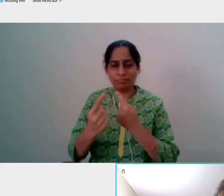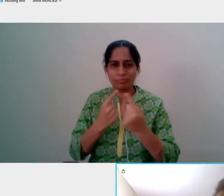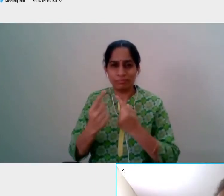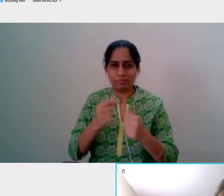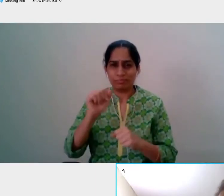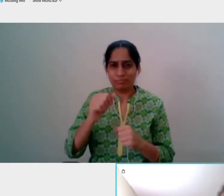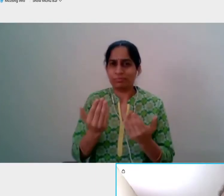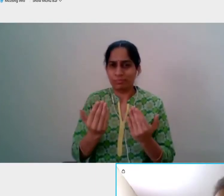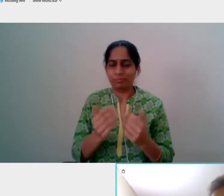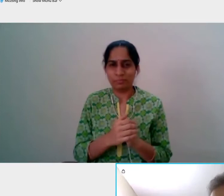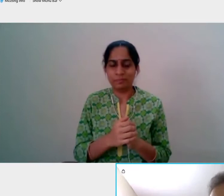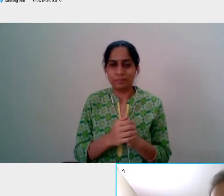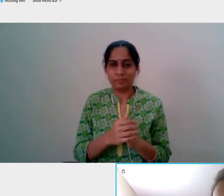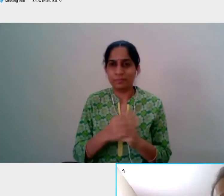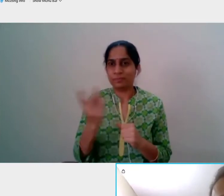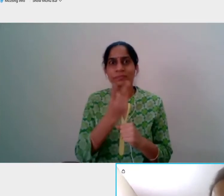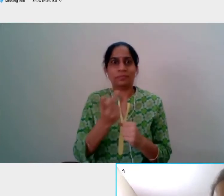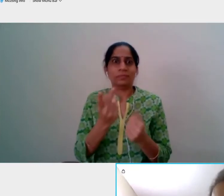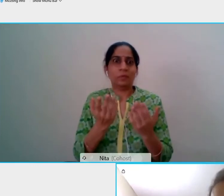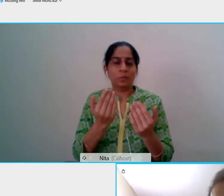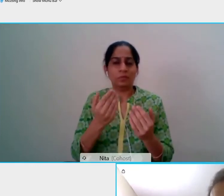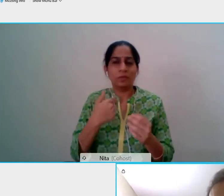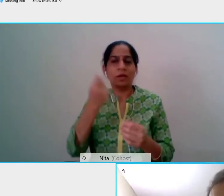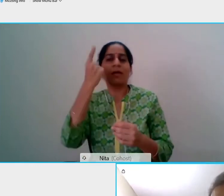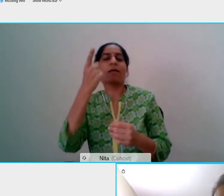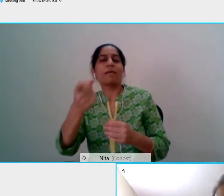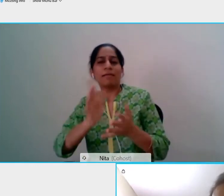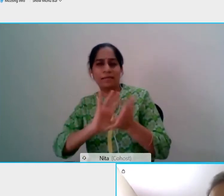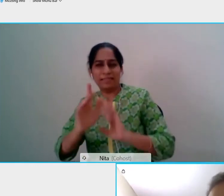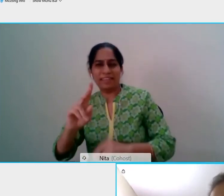figure out each other's signs So that is the differences